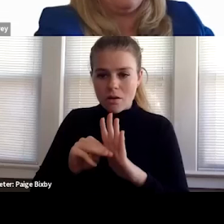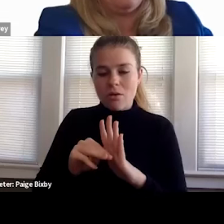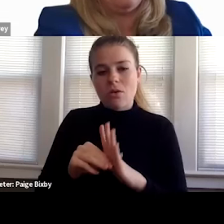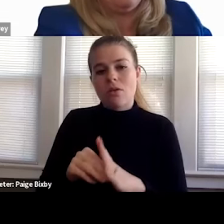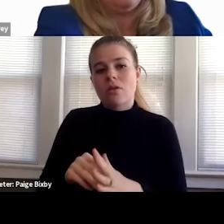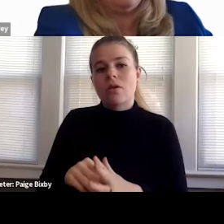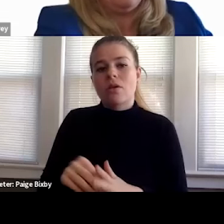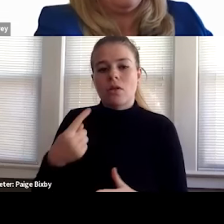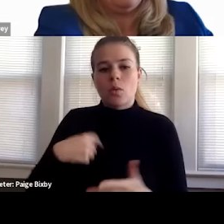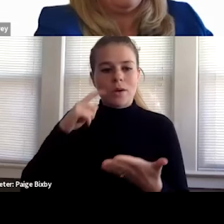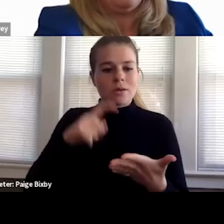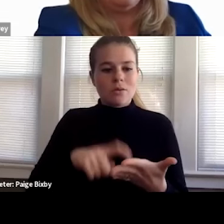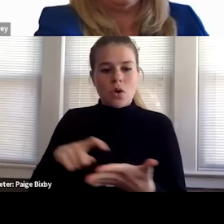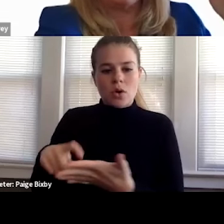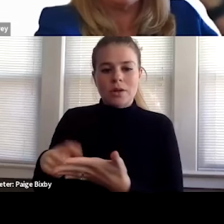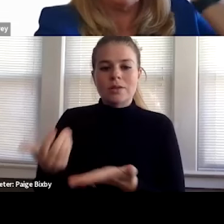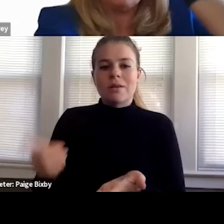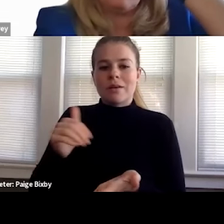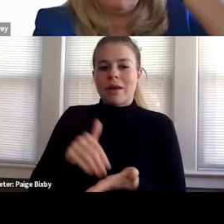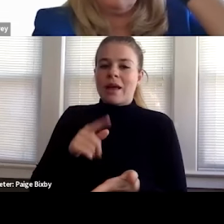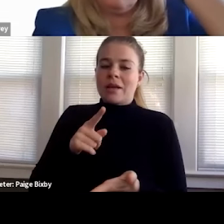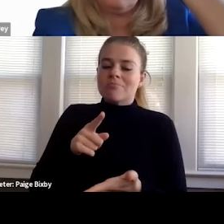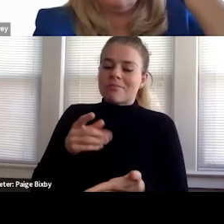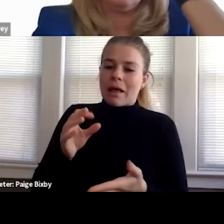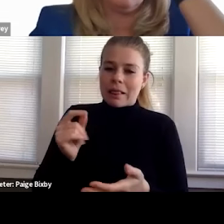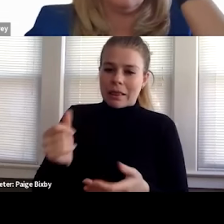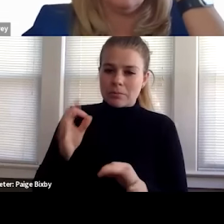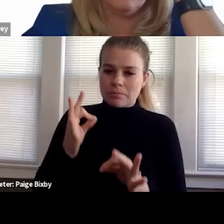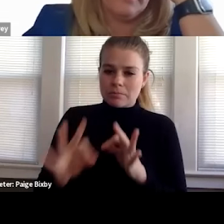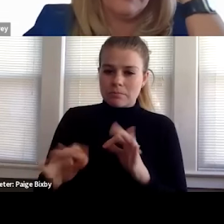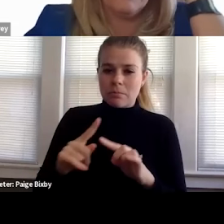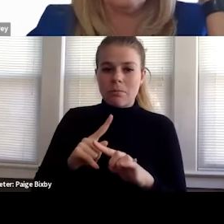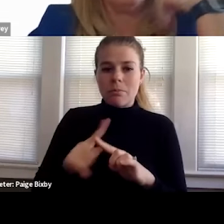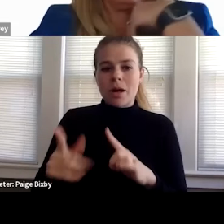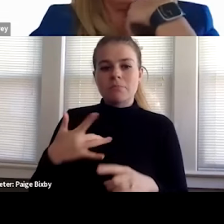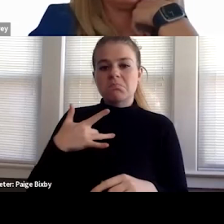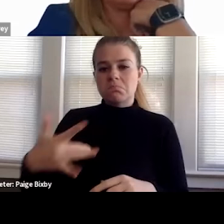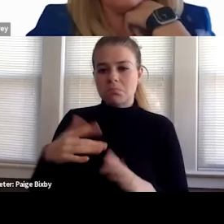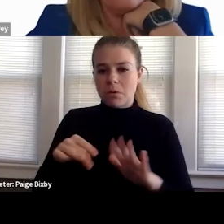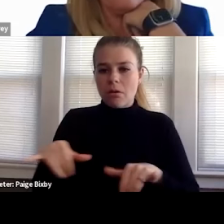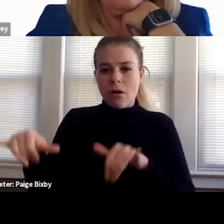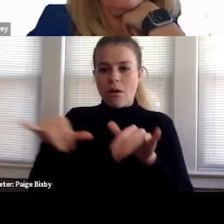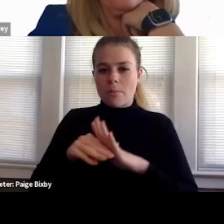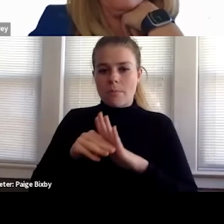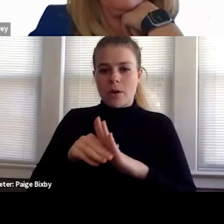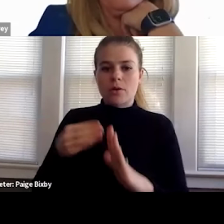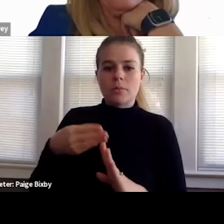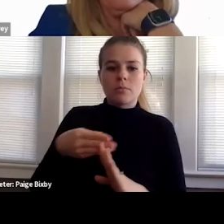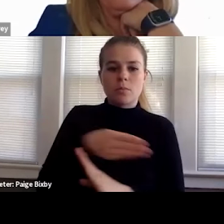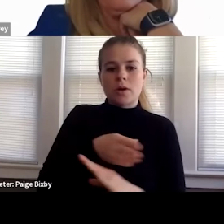that we see here, and this is a little bit simplistic, but this is a breakdown of the common models, both pre and post-filing.